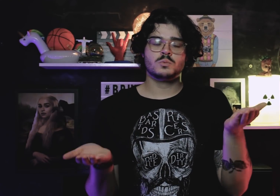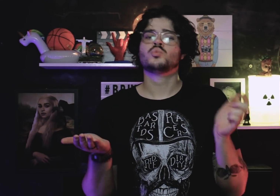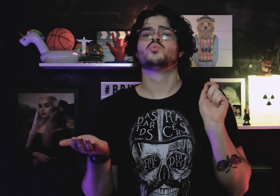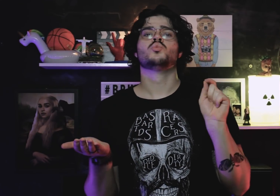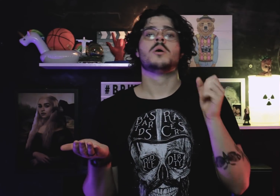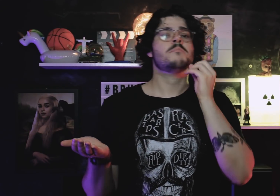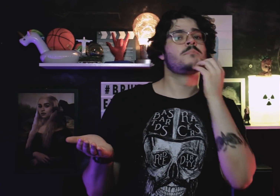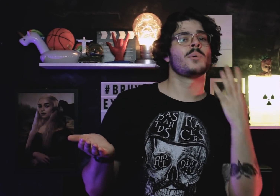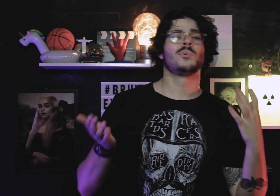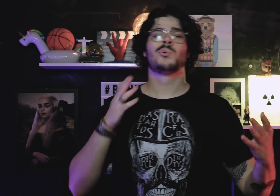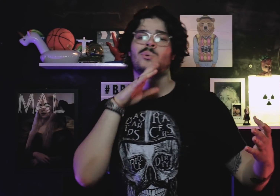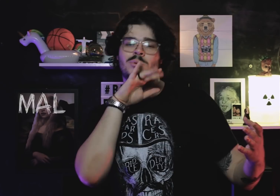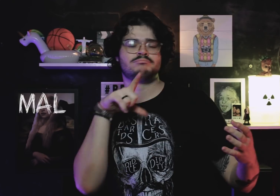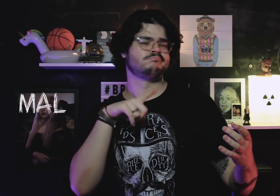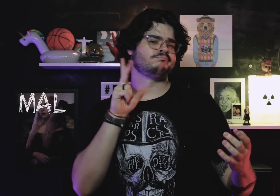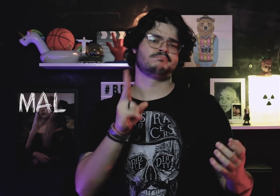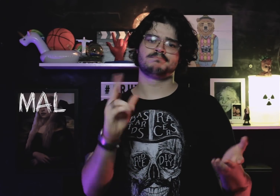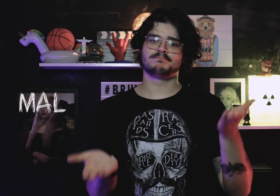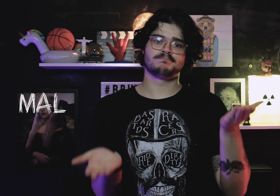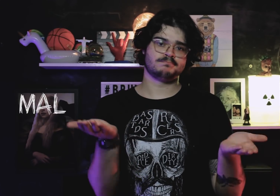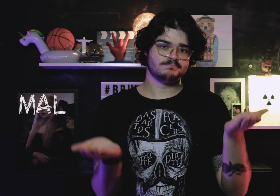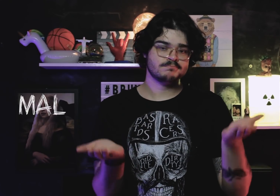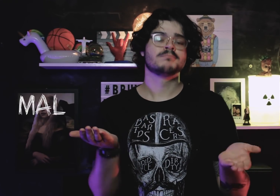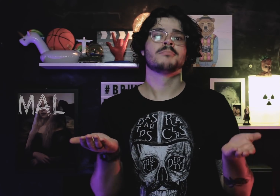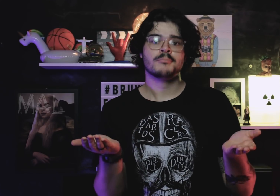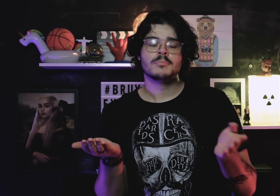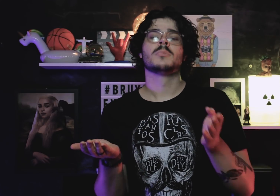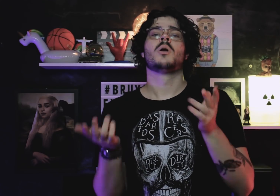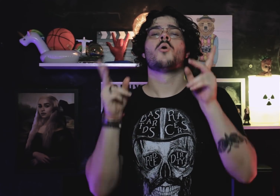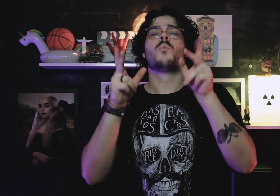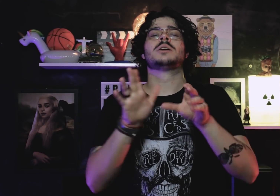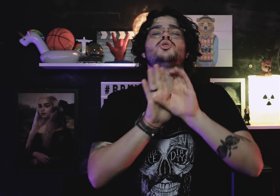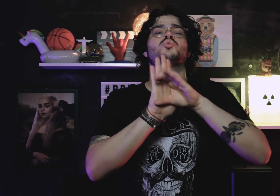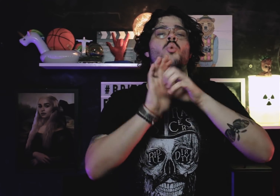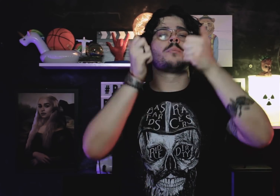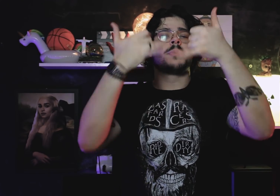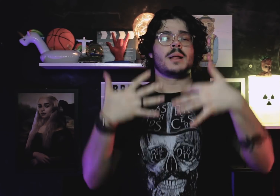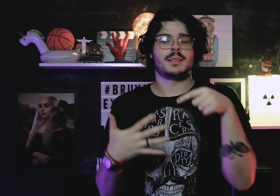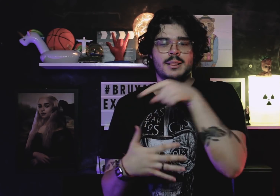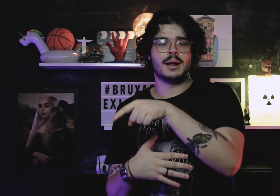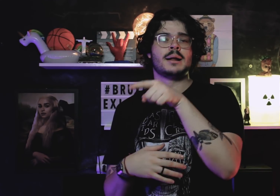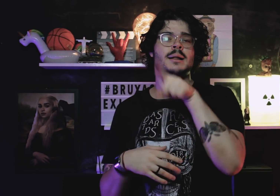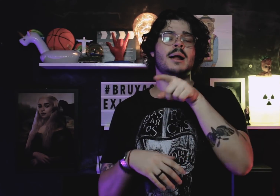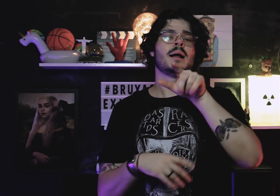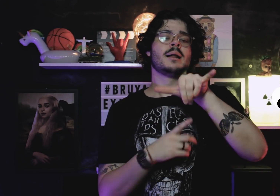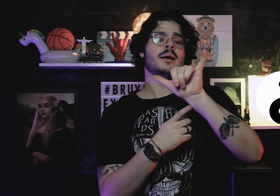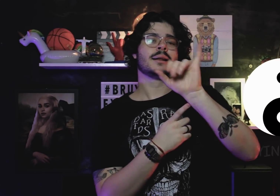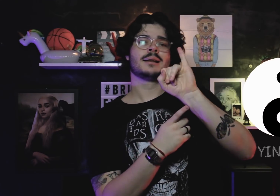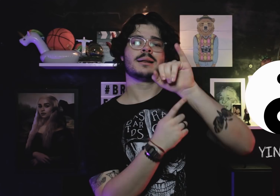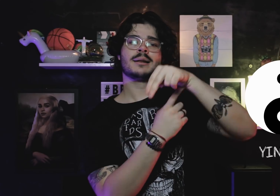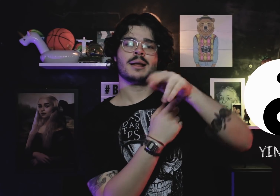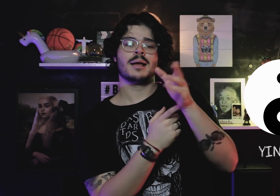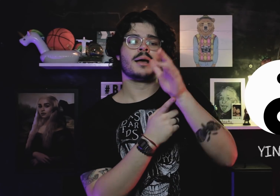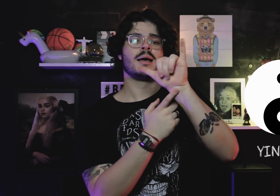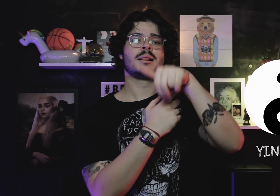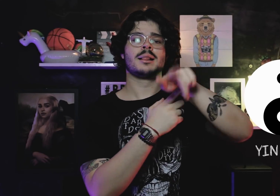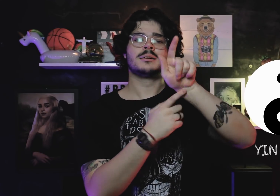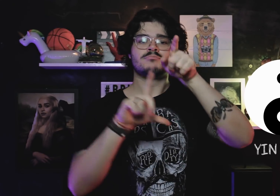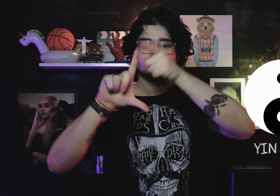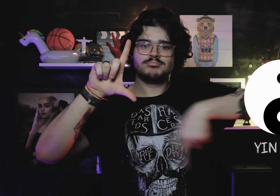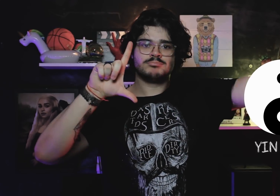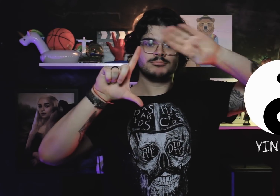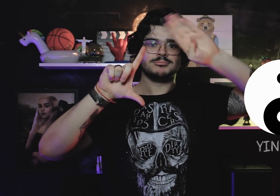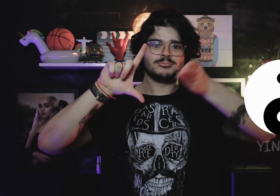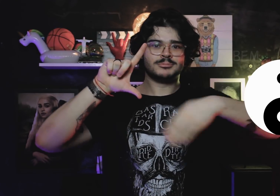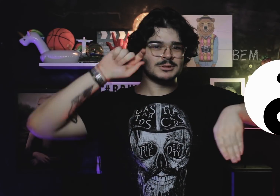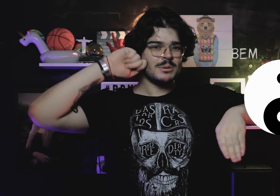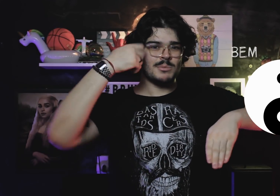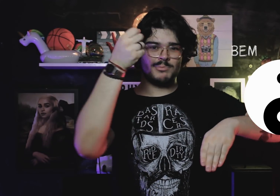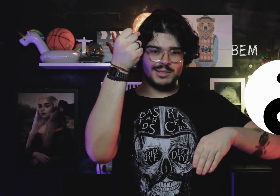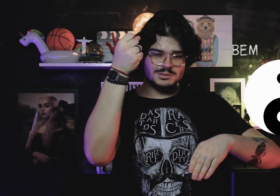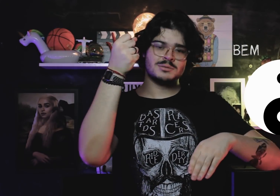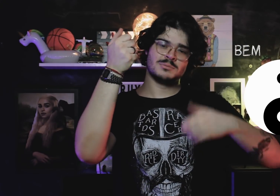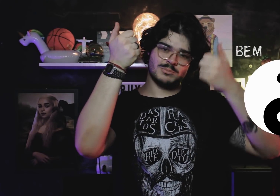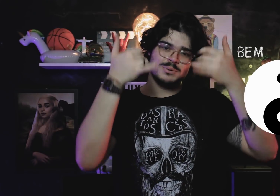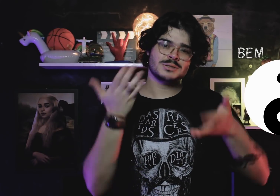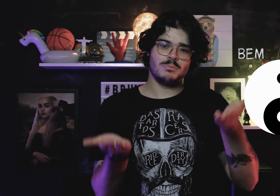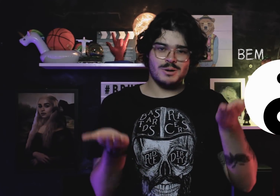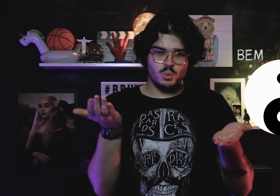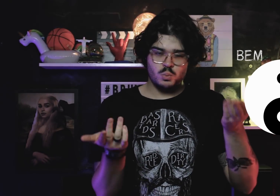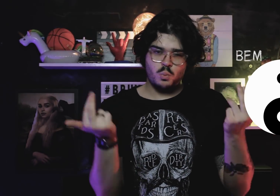as good and evil and the concept of Yin Yang.